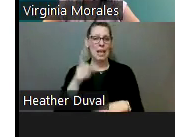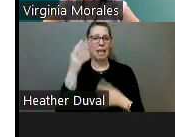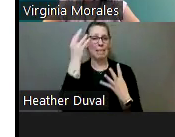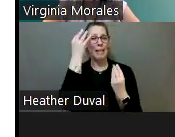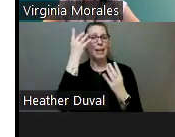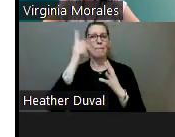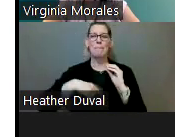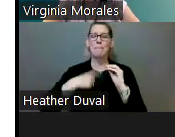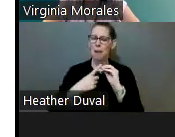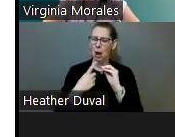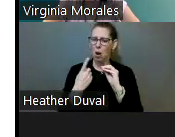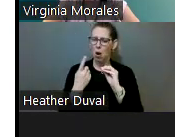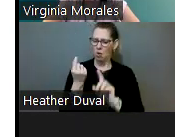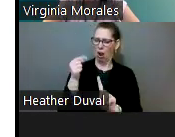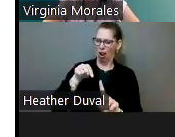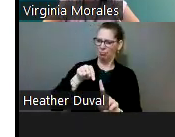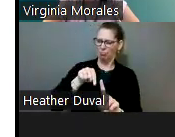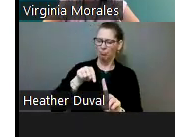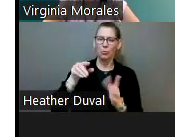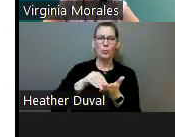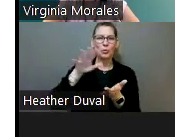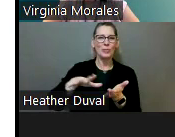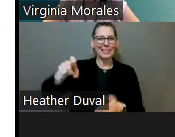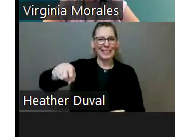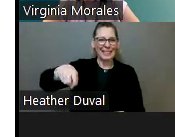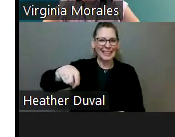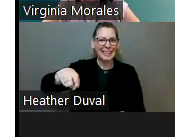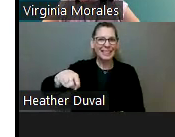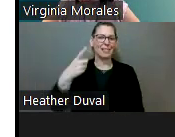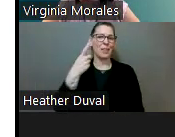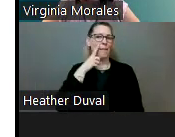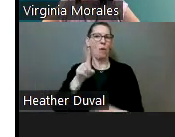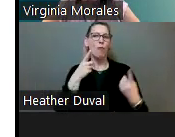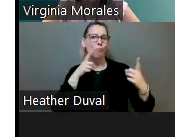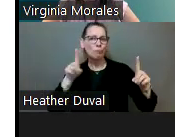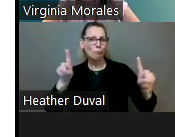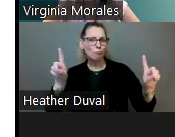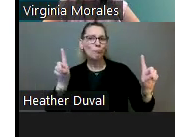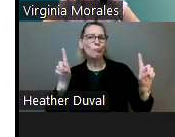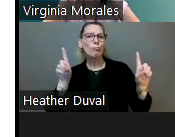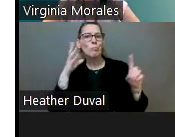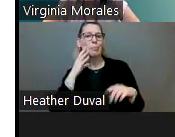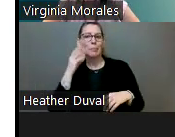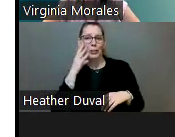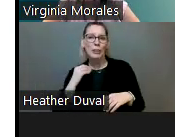what it is that students need in order to have a successful experience within